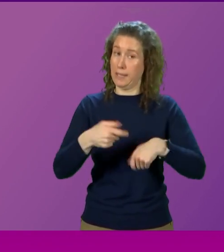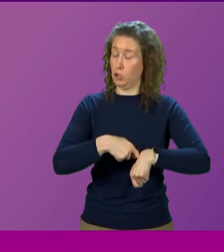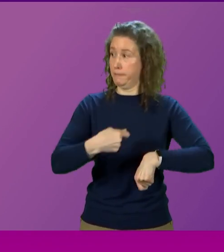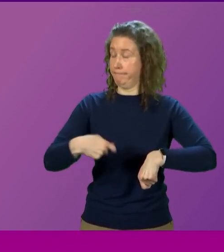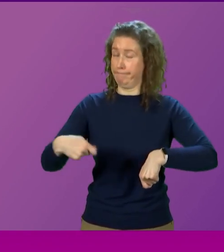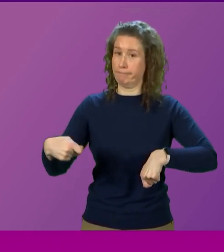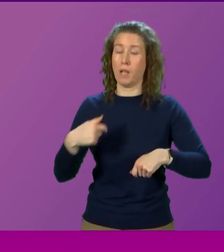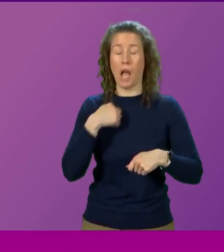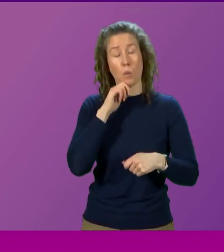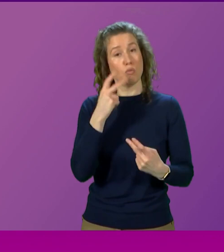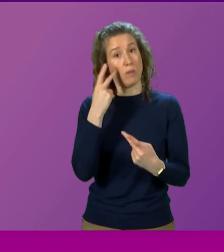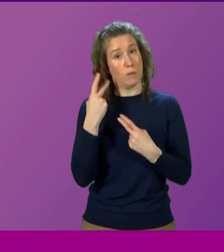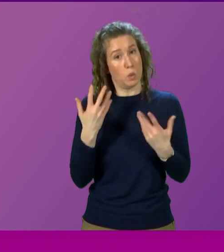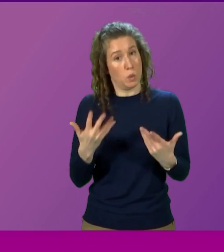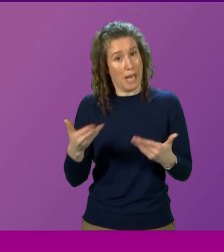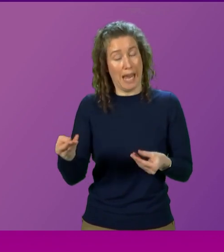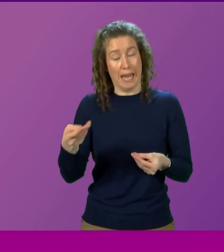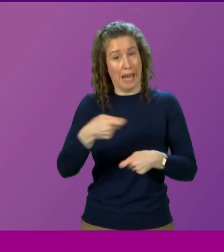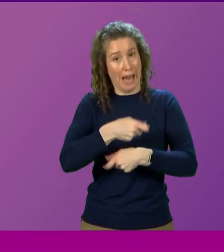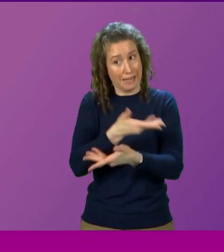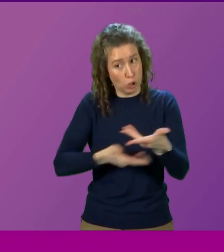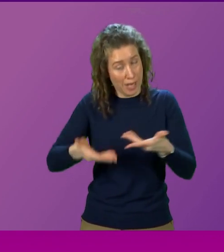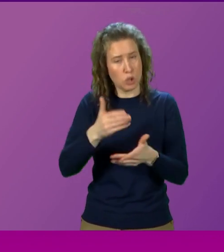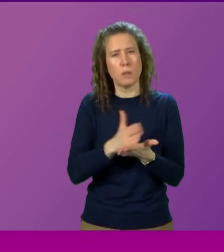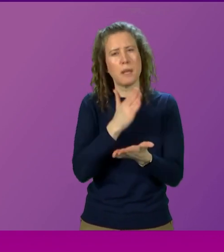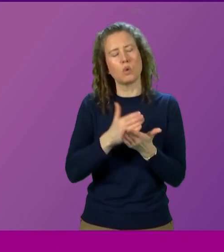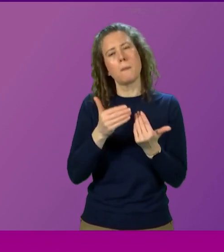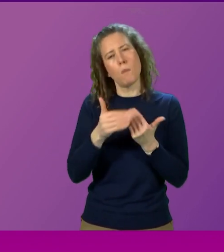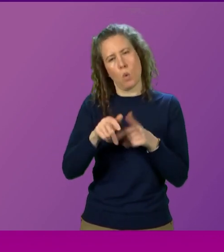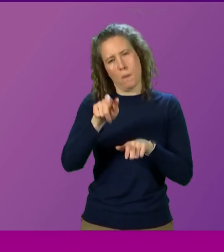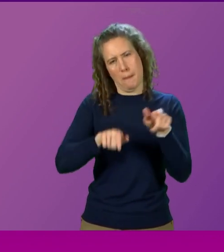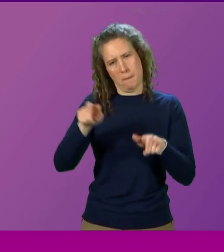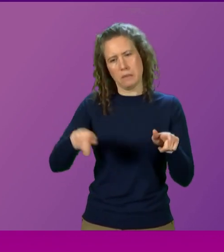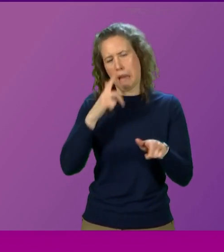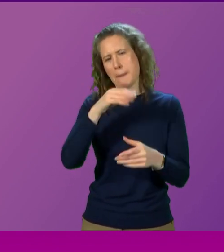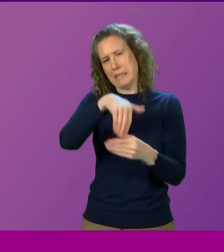I will review today’s exchanges to ensure that more members are able to participate